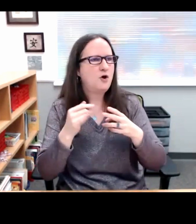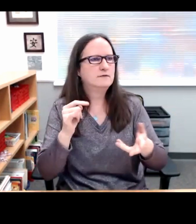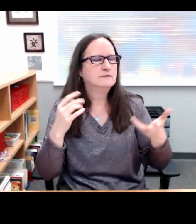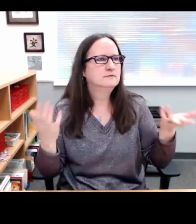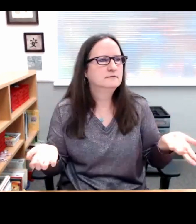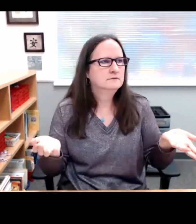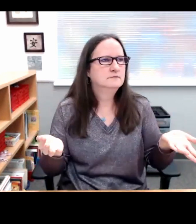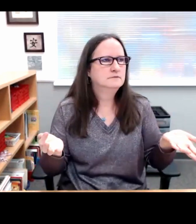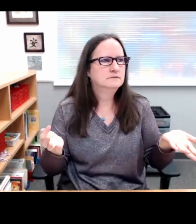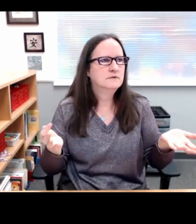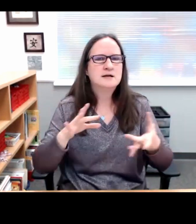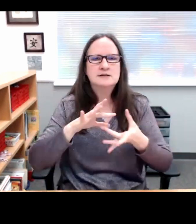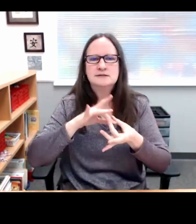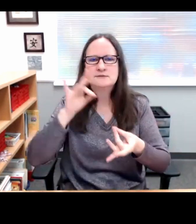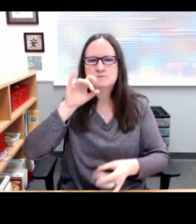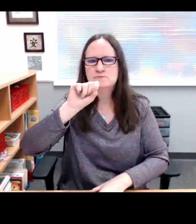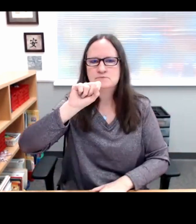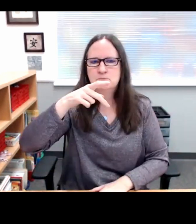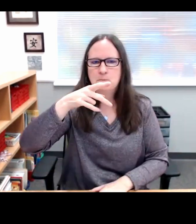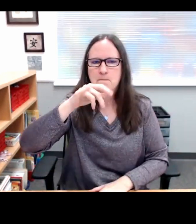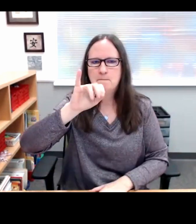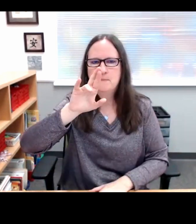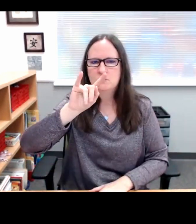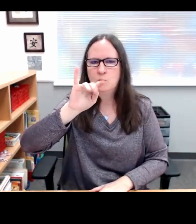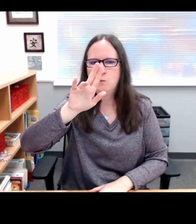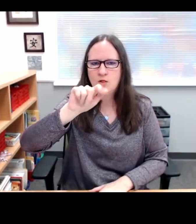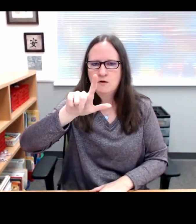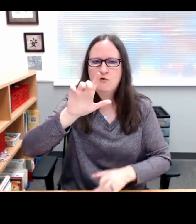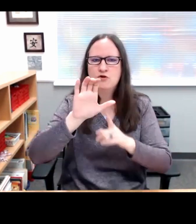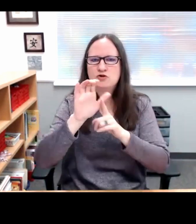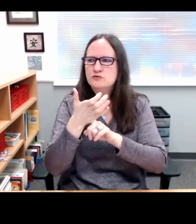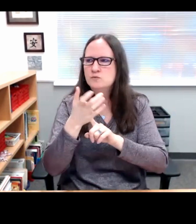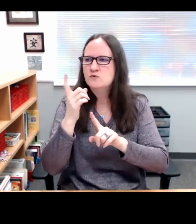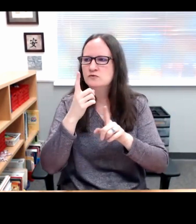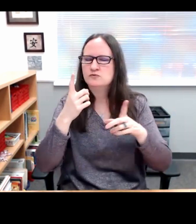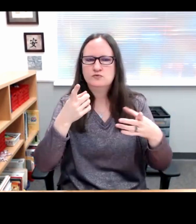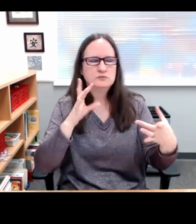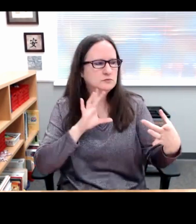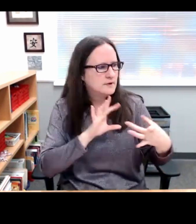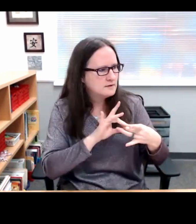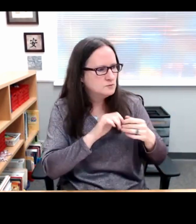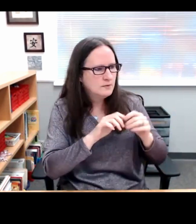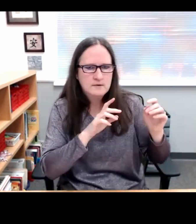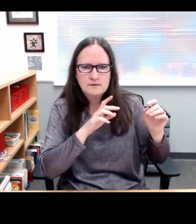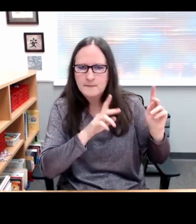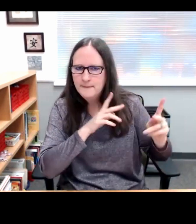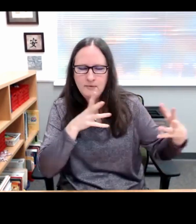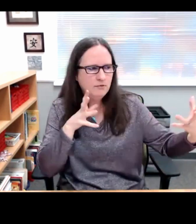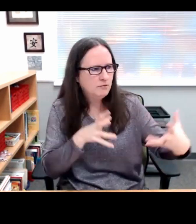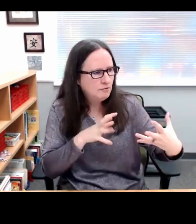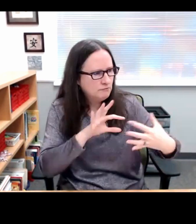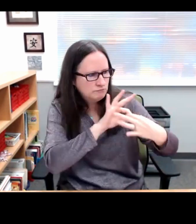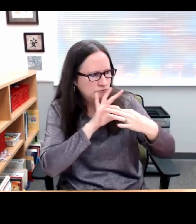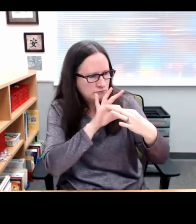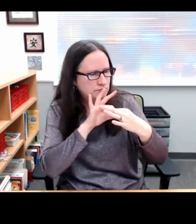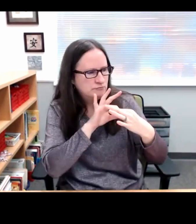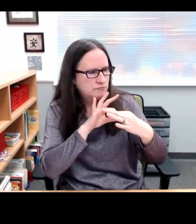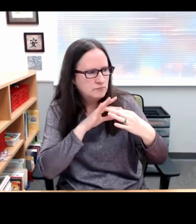connection. I call it that spiritual culture where you're connecting with other people.